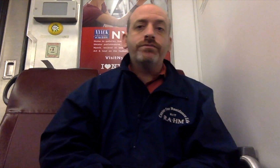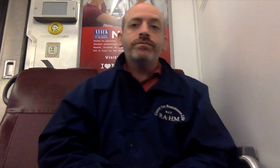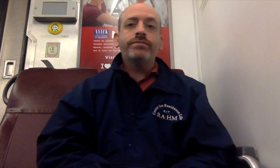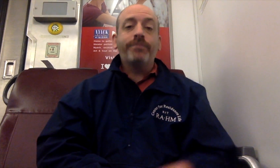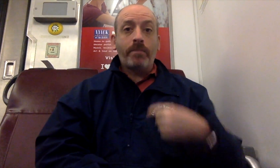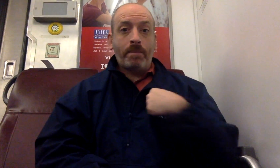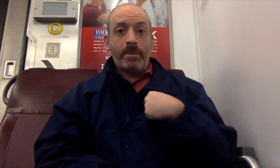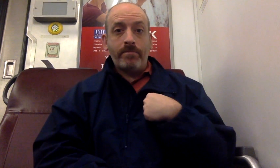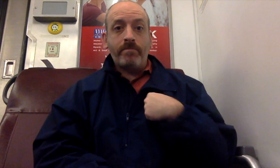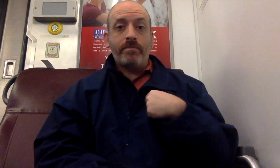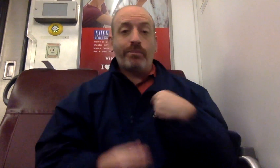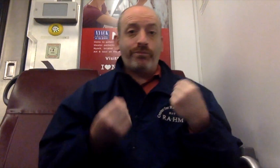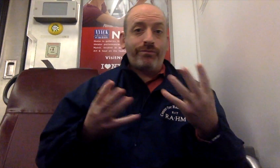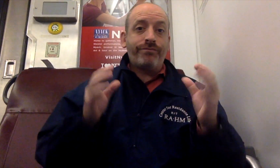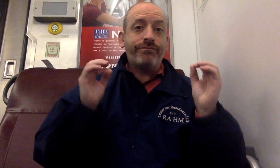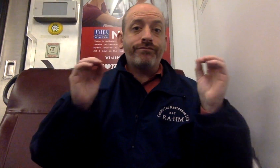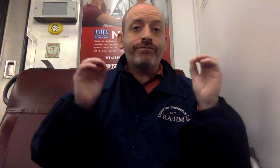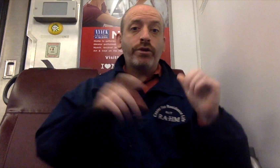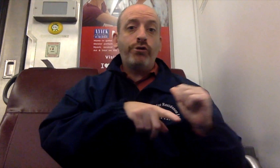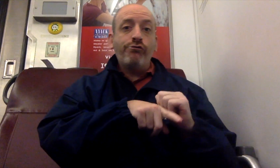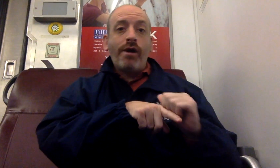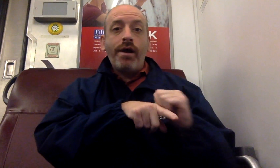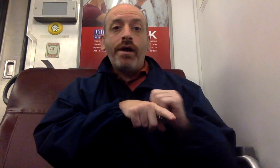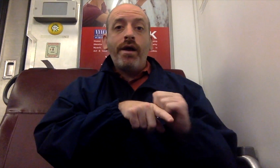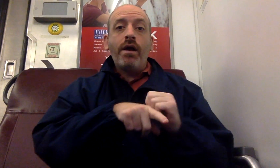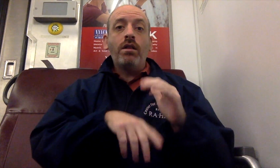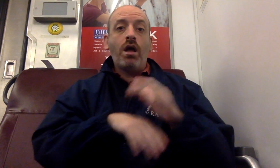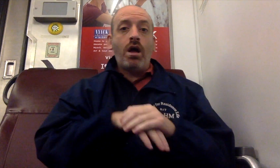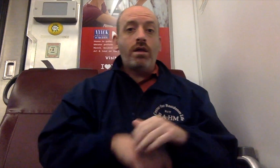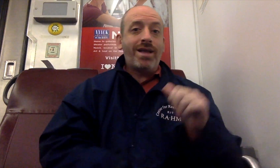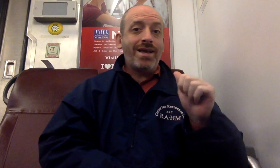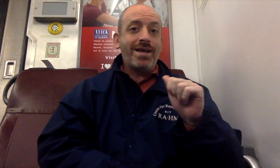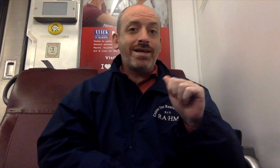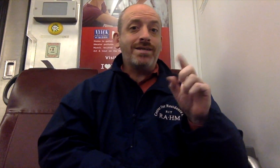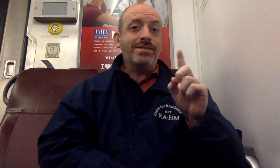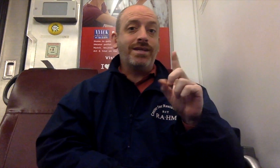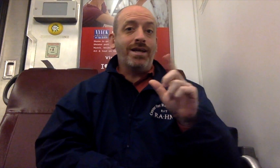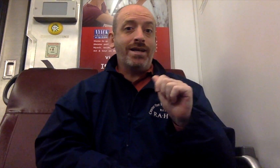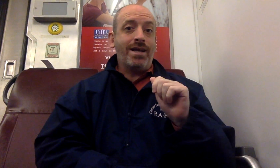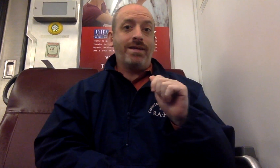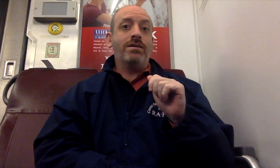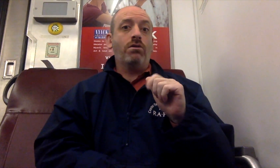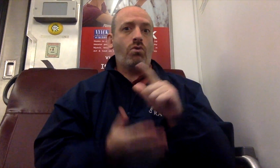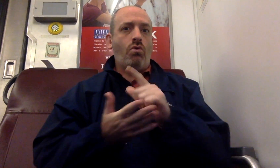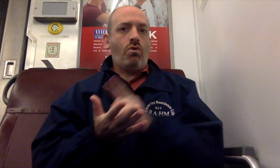Lastly, I do offer educational/training on Americans with Disabilities Act legislation